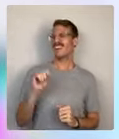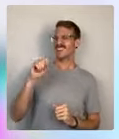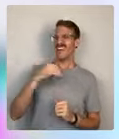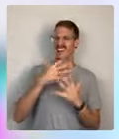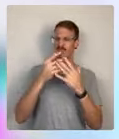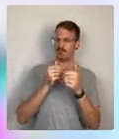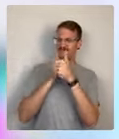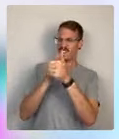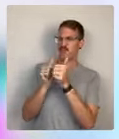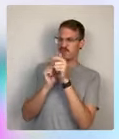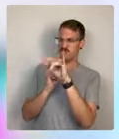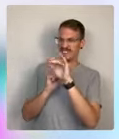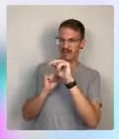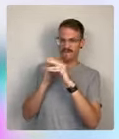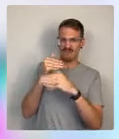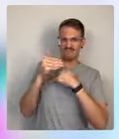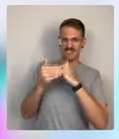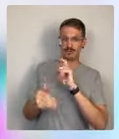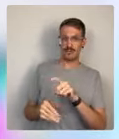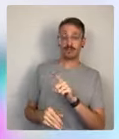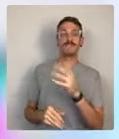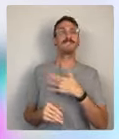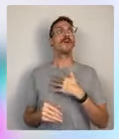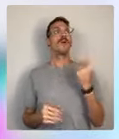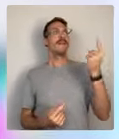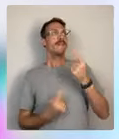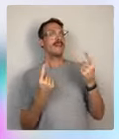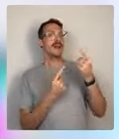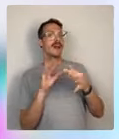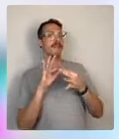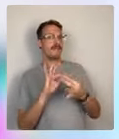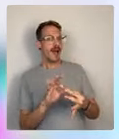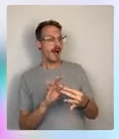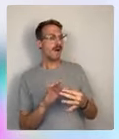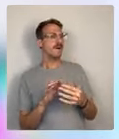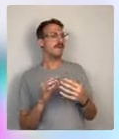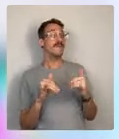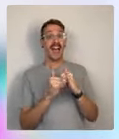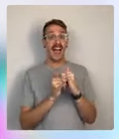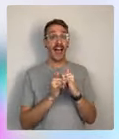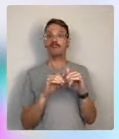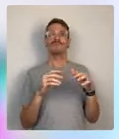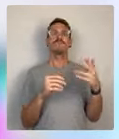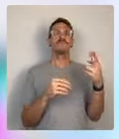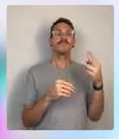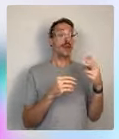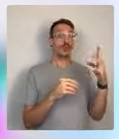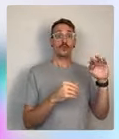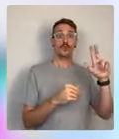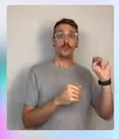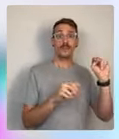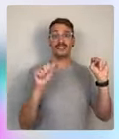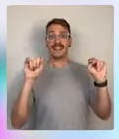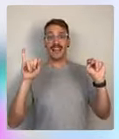Yeah, absolutely, and I want to go with you for this next question and thinking about ways to do that. How are humans and AI going to work together